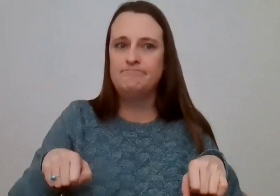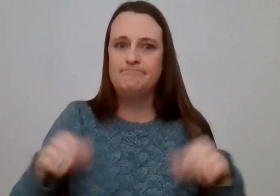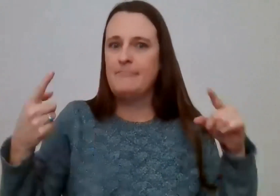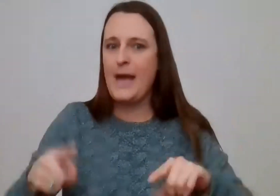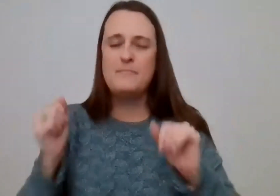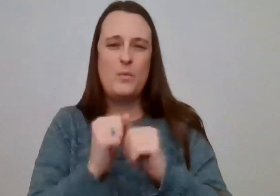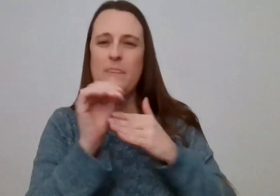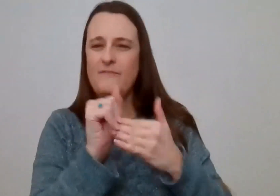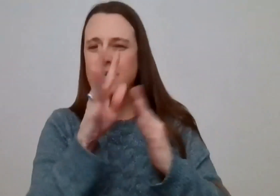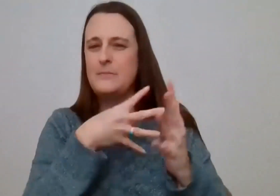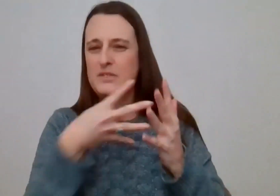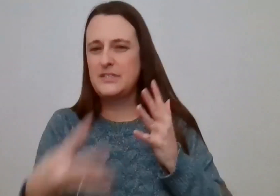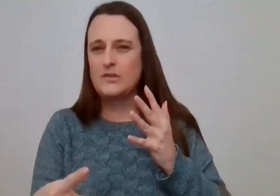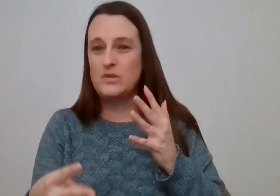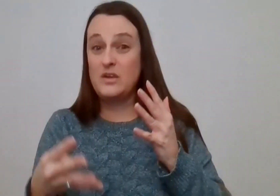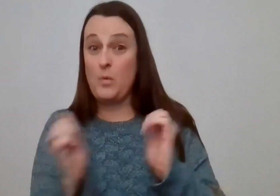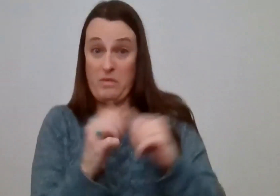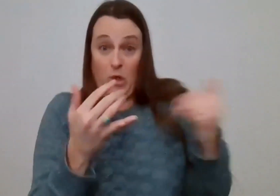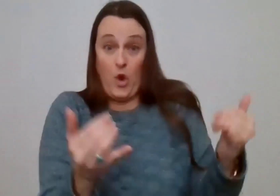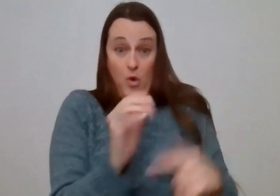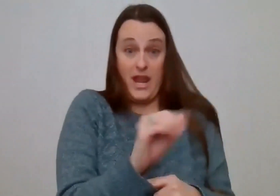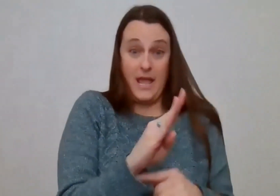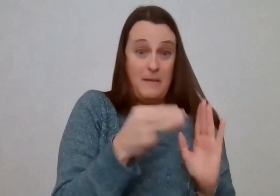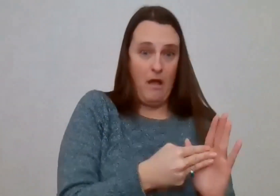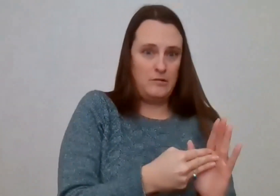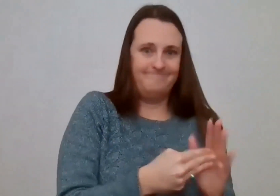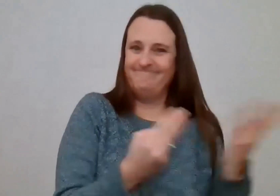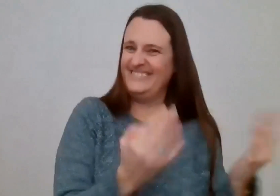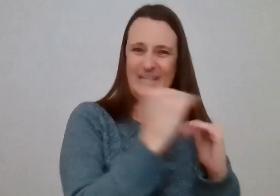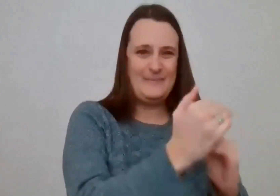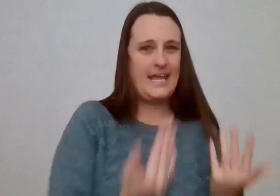that uh under our current a b model there are some limitations and how we can move things forward